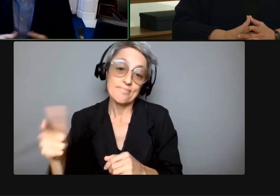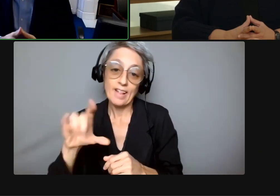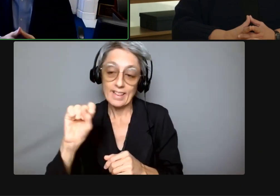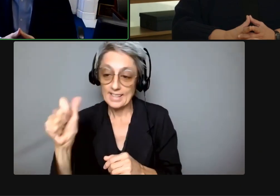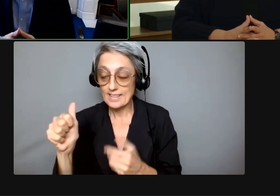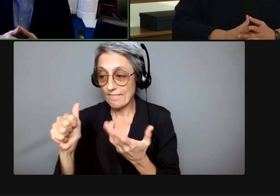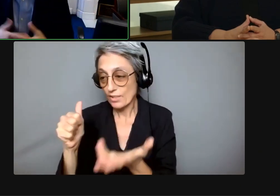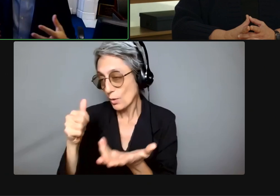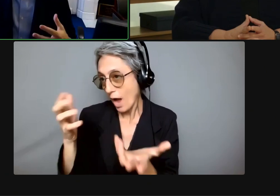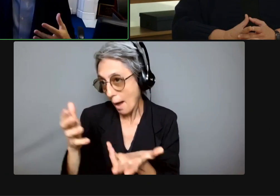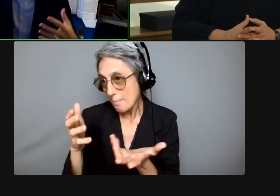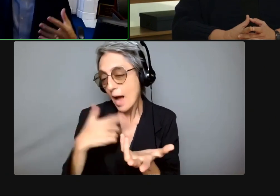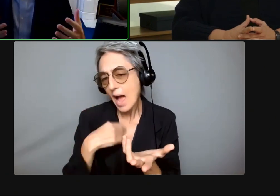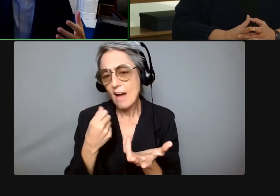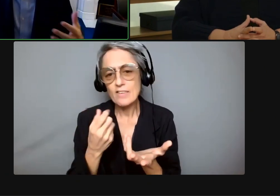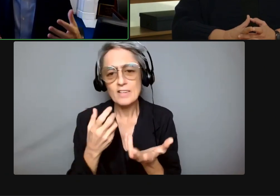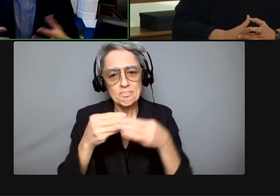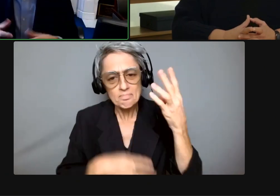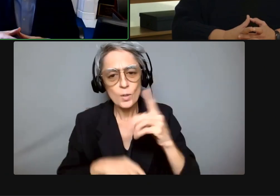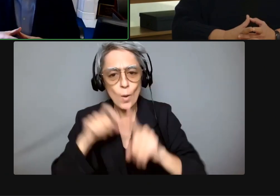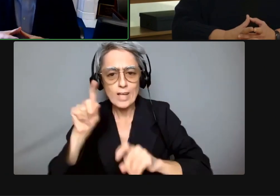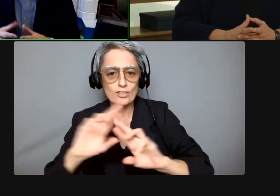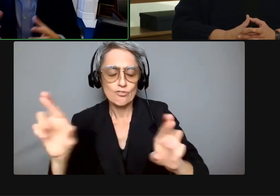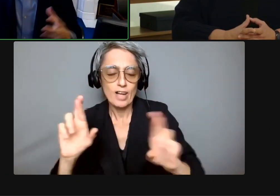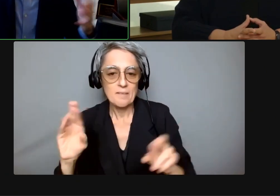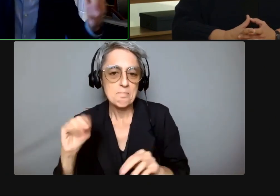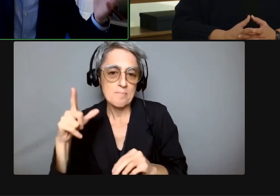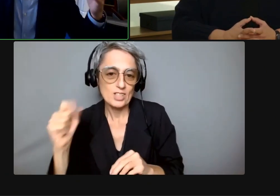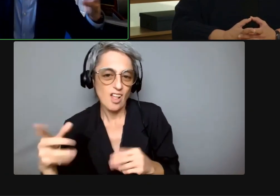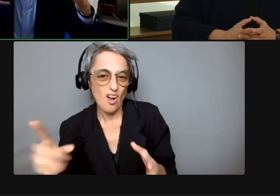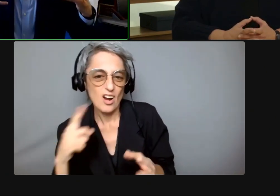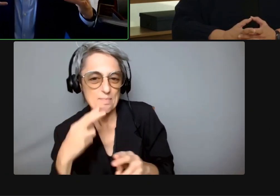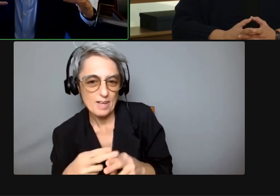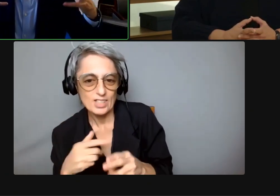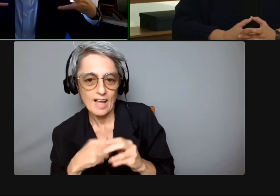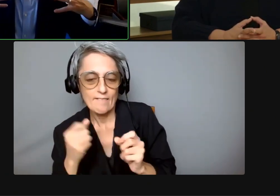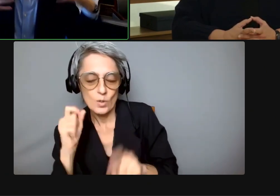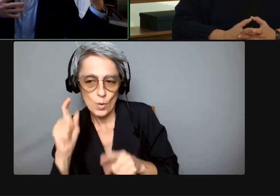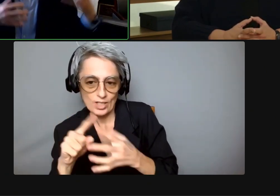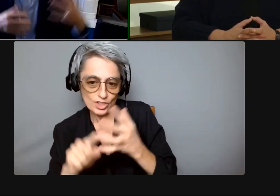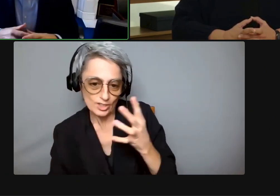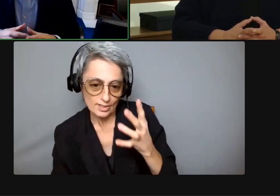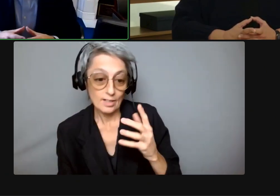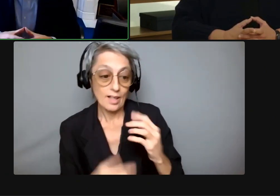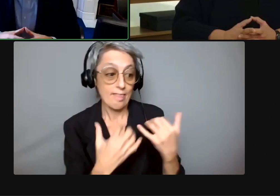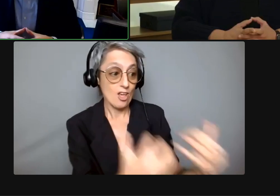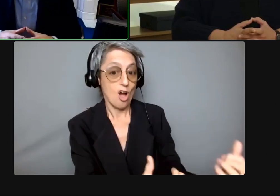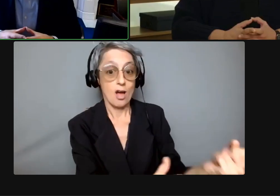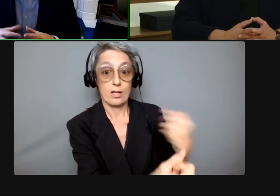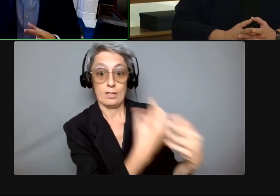I've got a number of questions. As Michelle noted, we've got a bunch of questions that came in from the audience before we started this conversation.